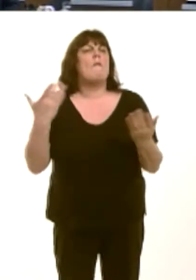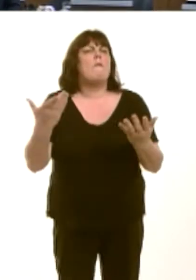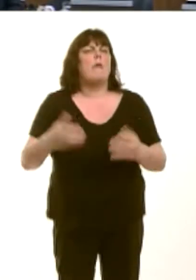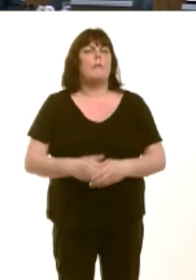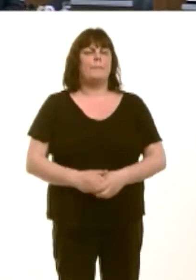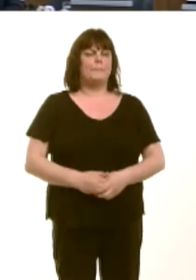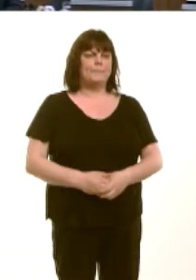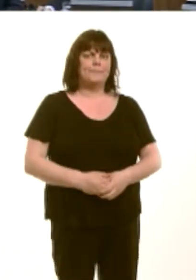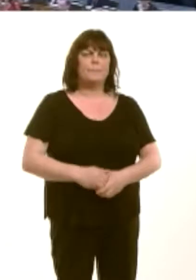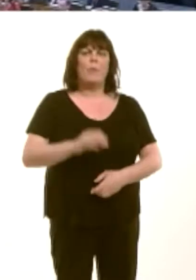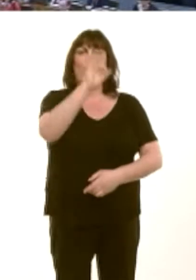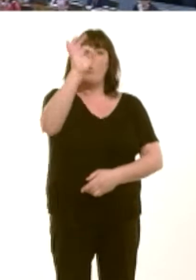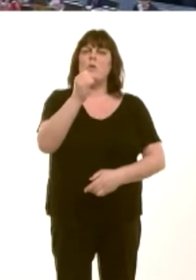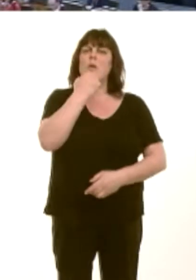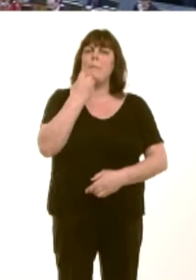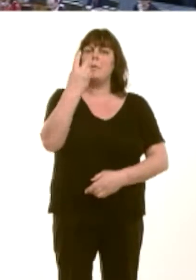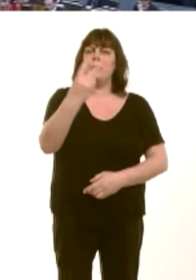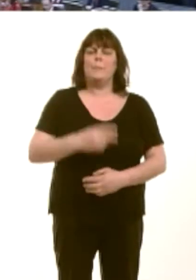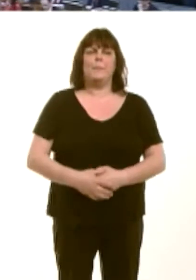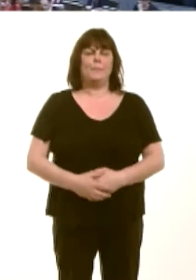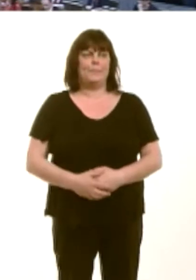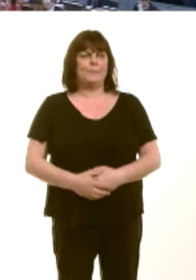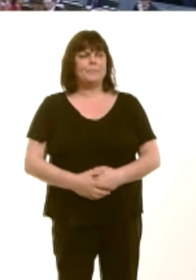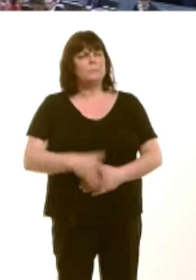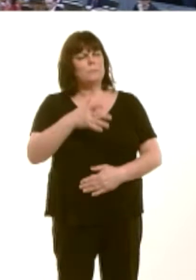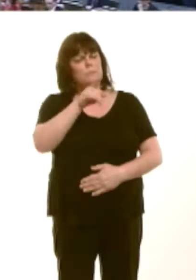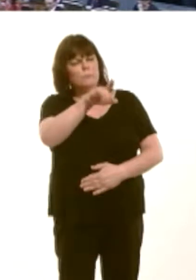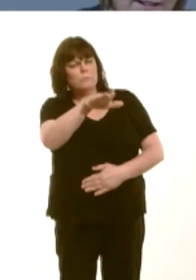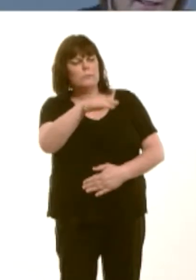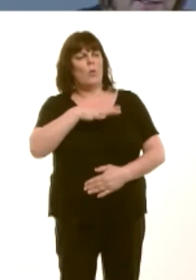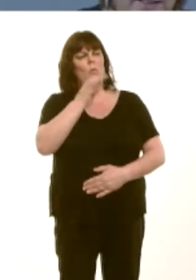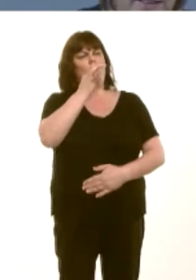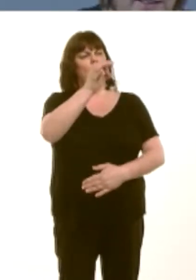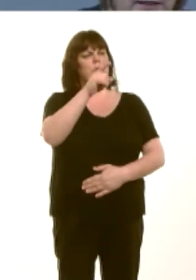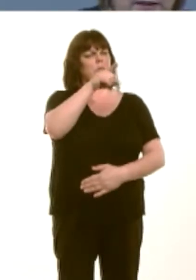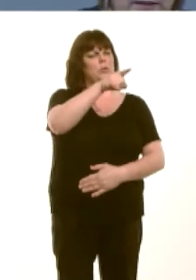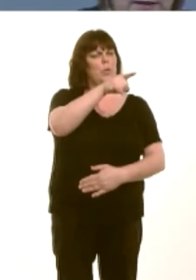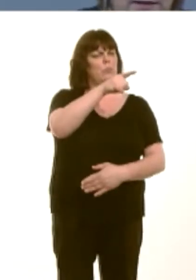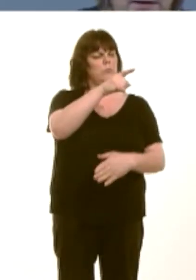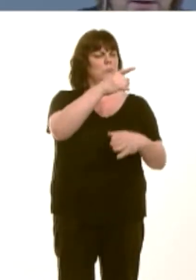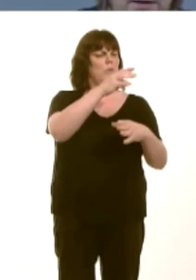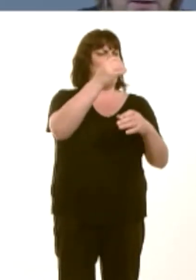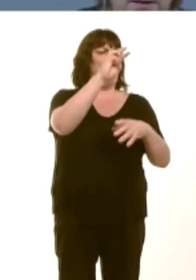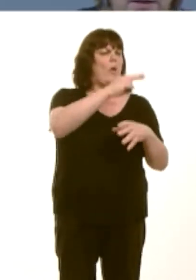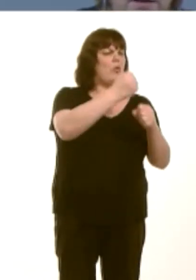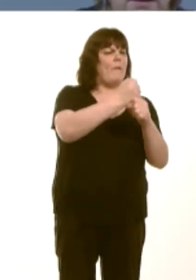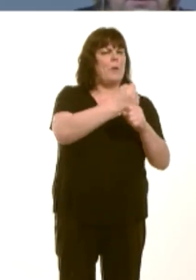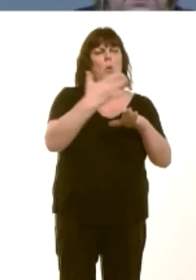of the county boundary they live. William Graham: 2. Will the First Minister outline Welsh Government collaboration with the UK Government to promote Wales during the visit to China by the Duke of Cambridge?